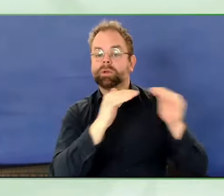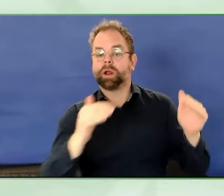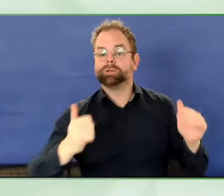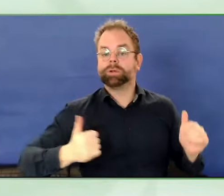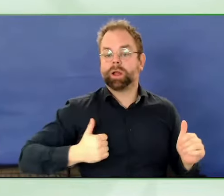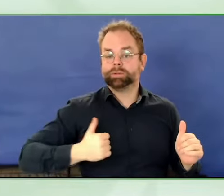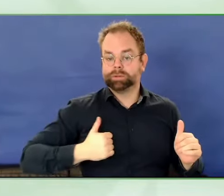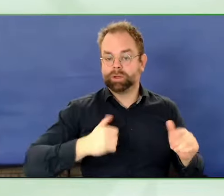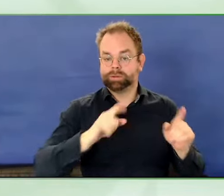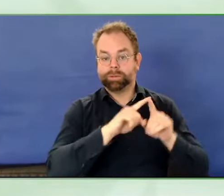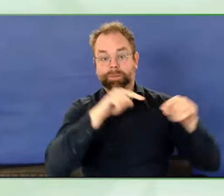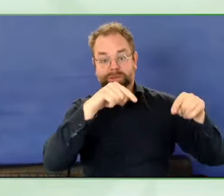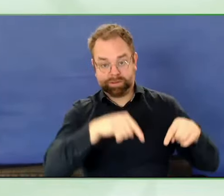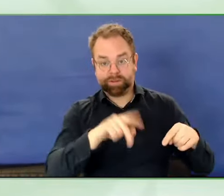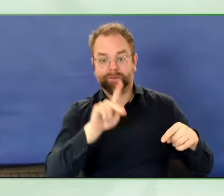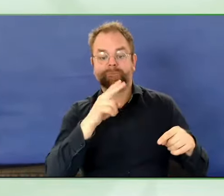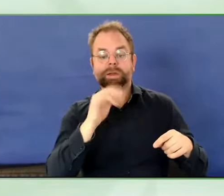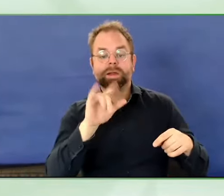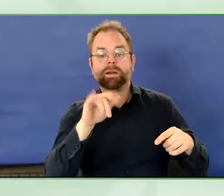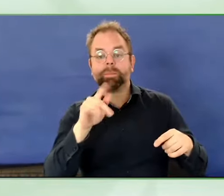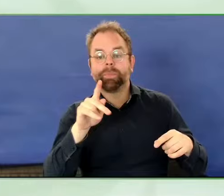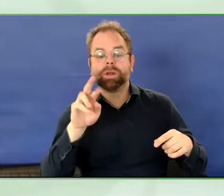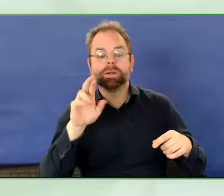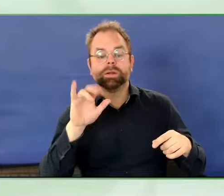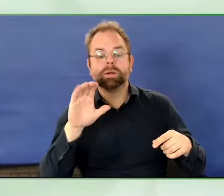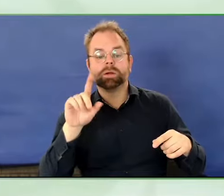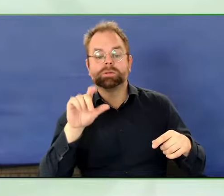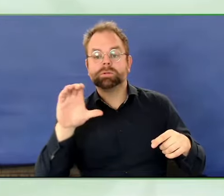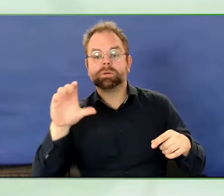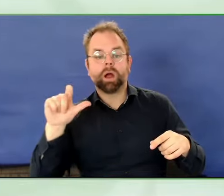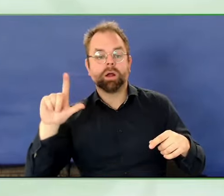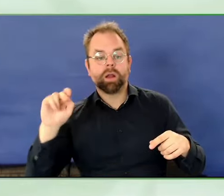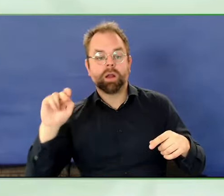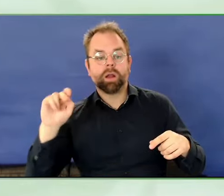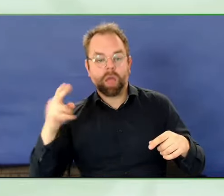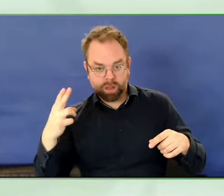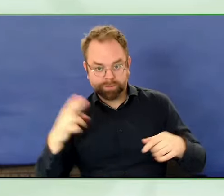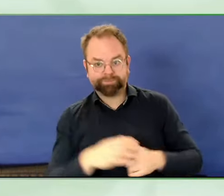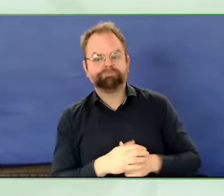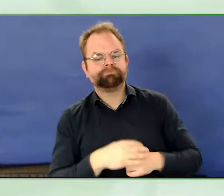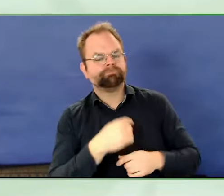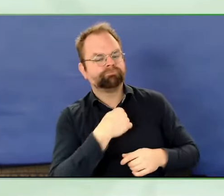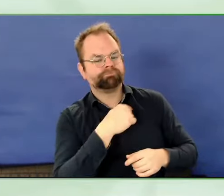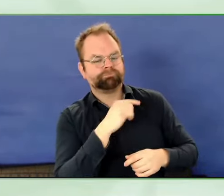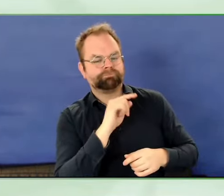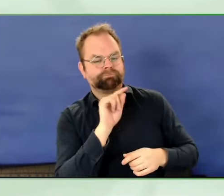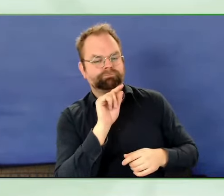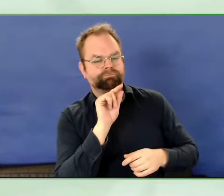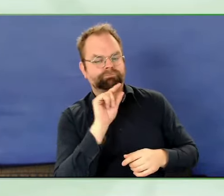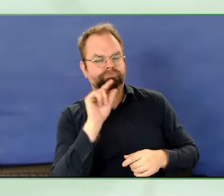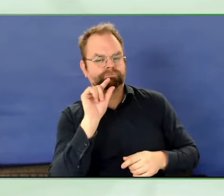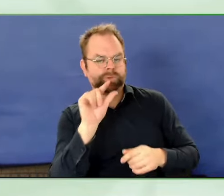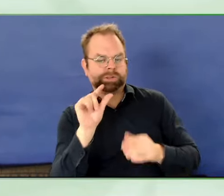is primarily to develop standards in the area of accessibility. Removing barriers to accessibility.